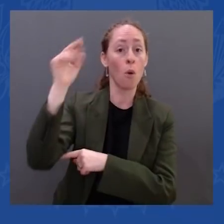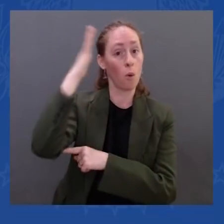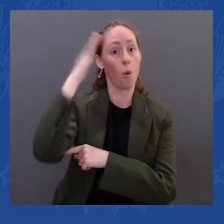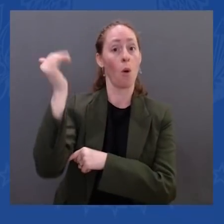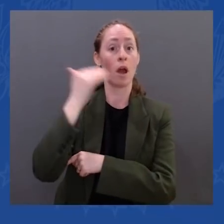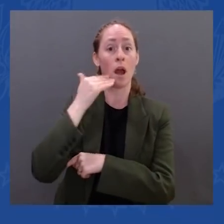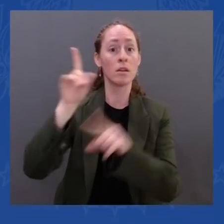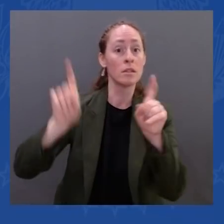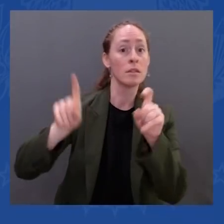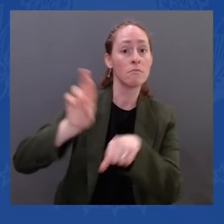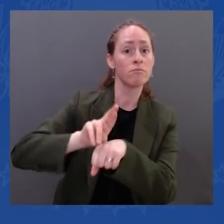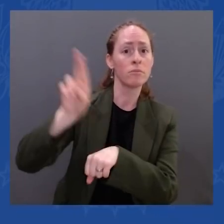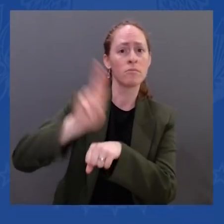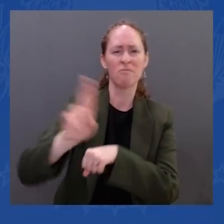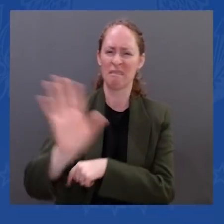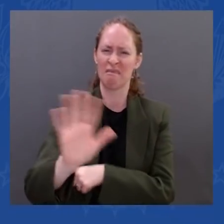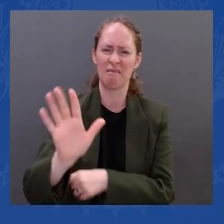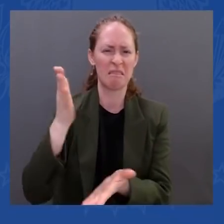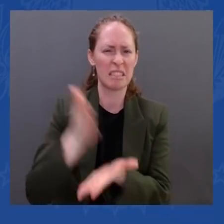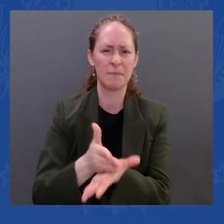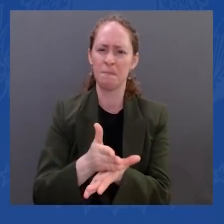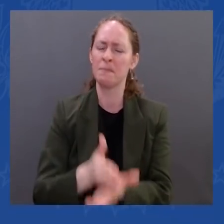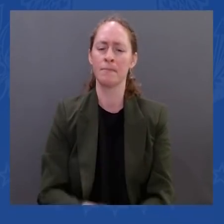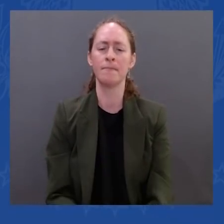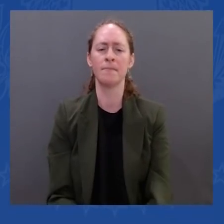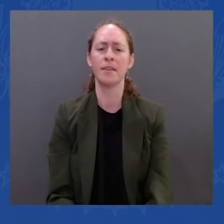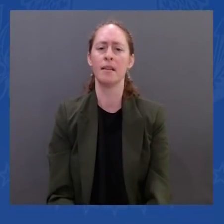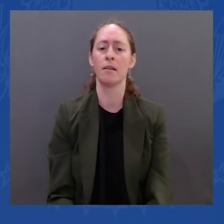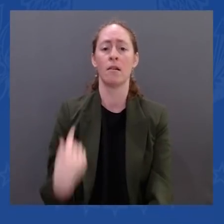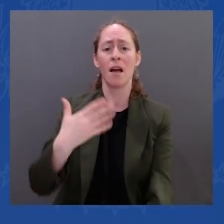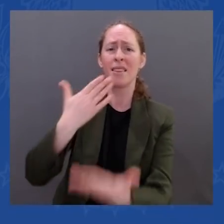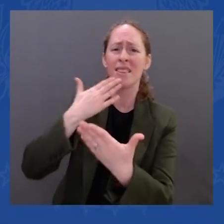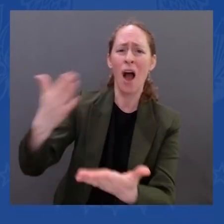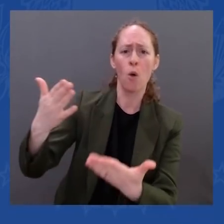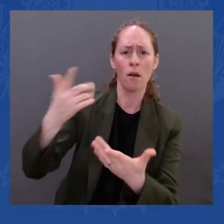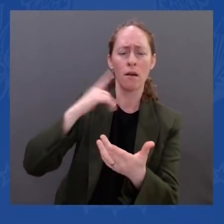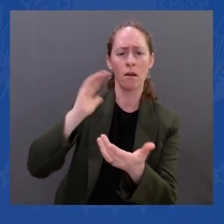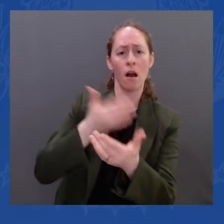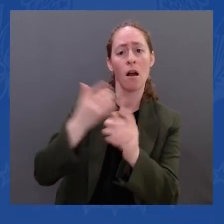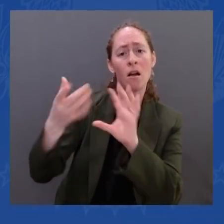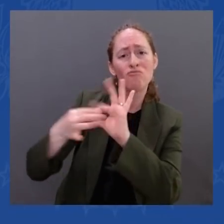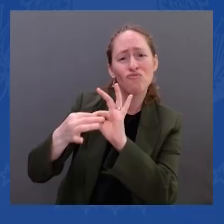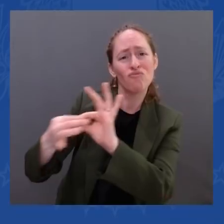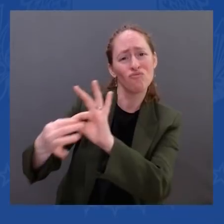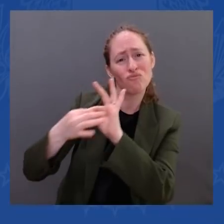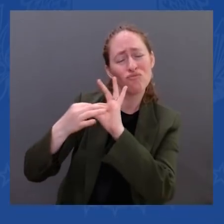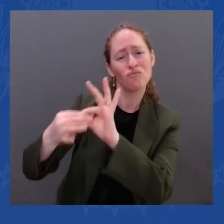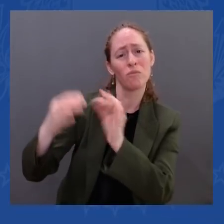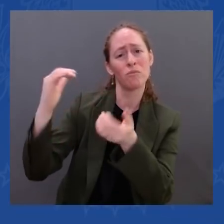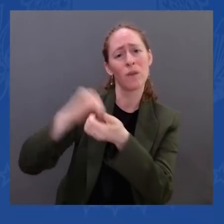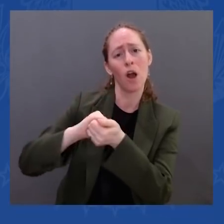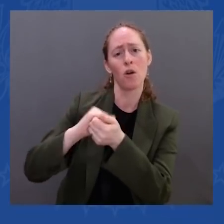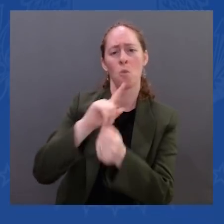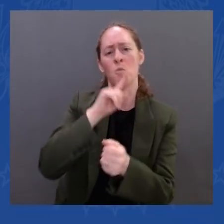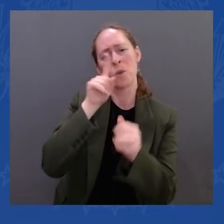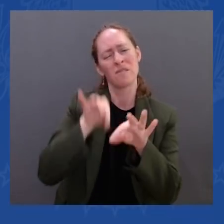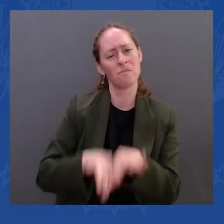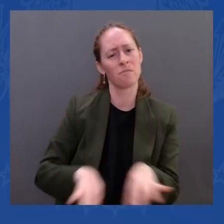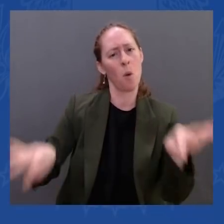and it's as important as it has ever been. I'm looking forward to exploring even more ways that our relationship will help move us